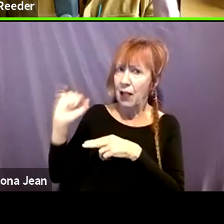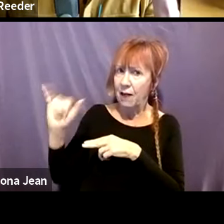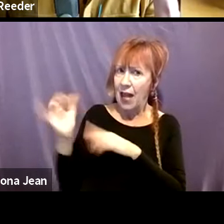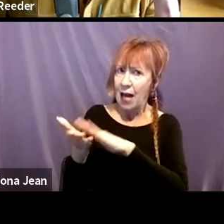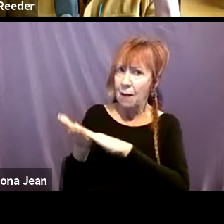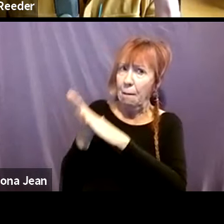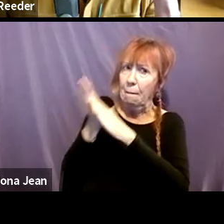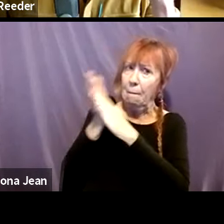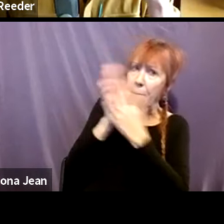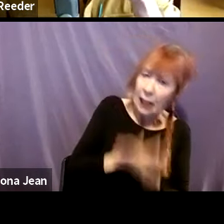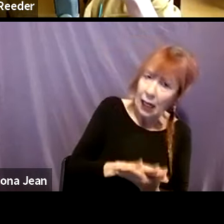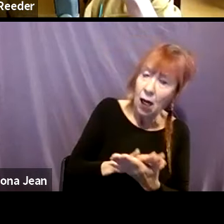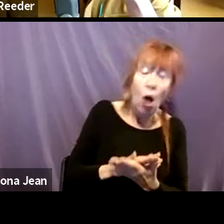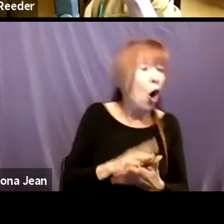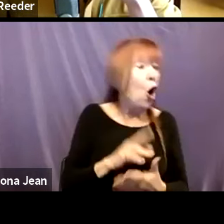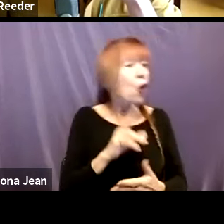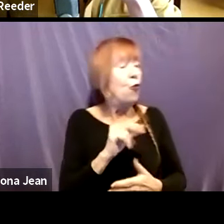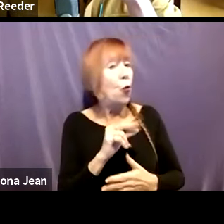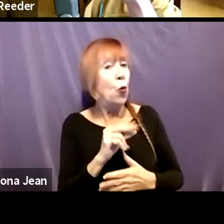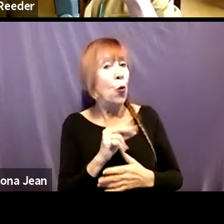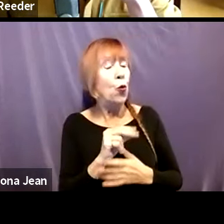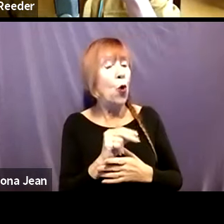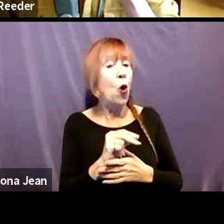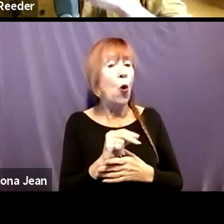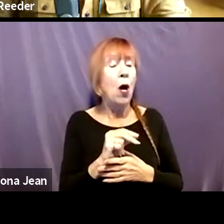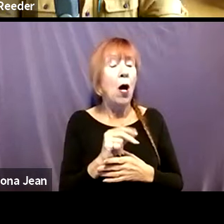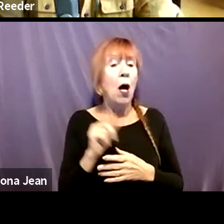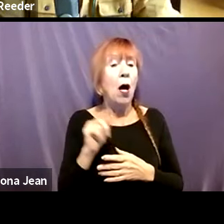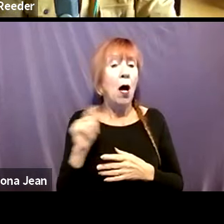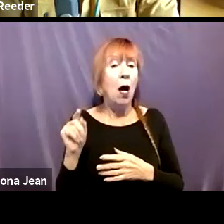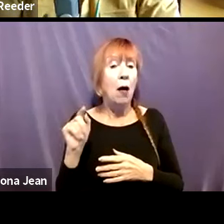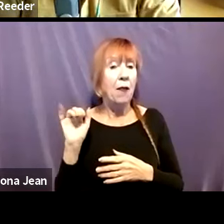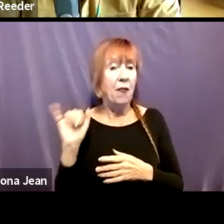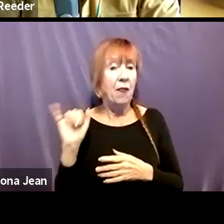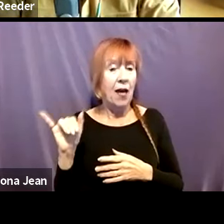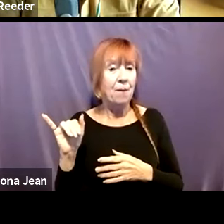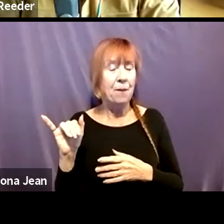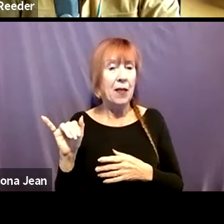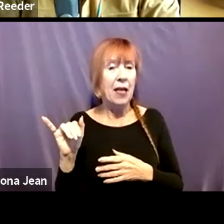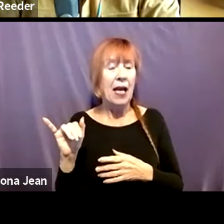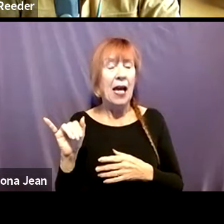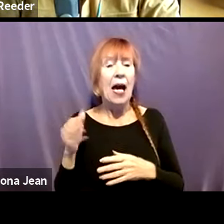So no, actually was the... It wasn't an after show, it was a web series.